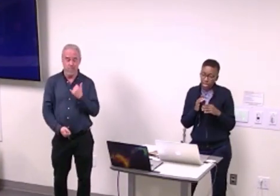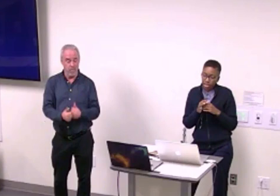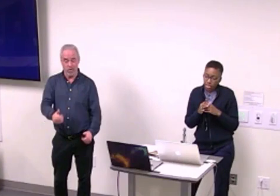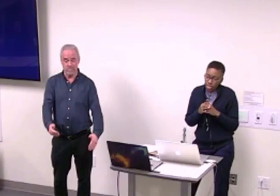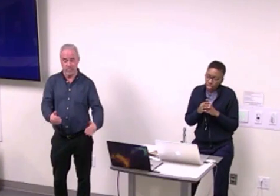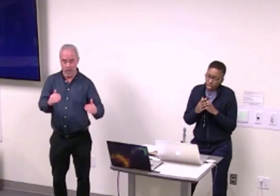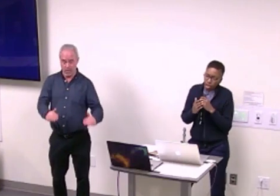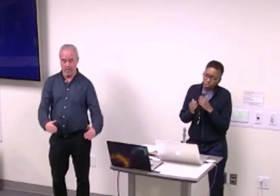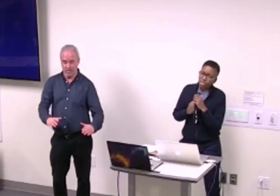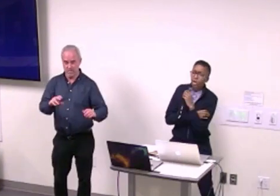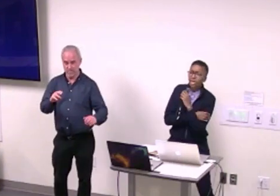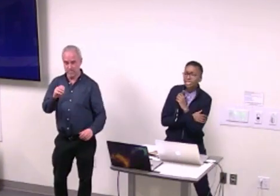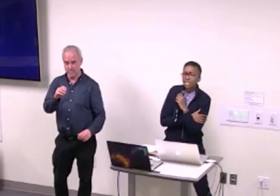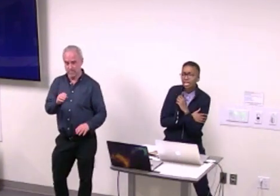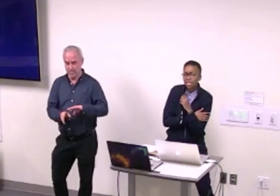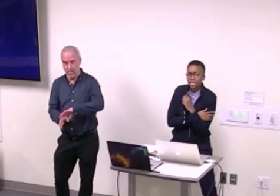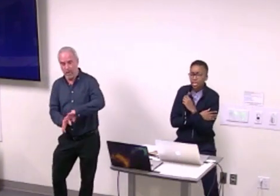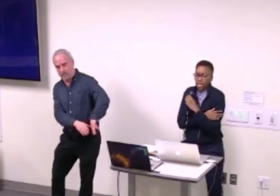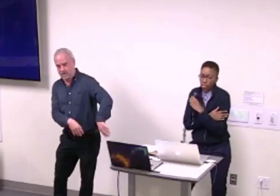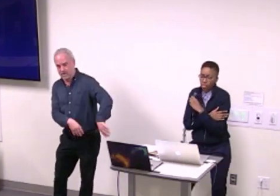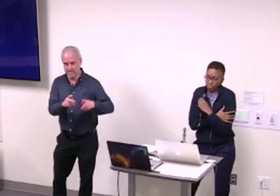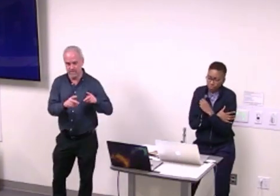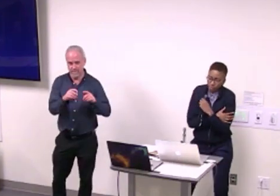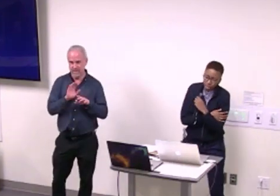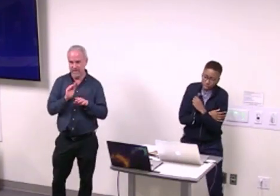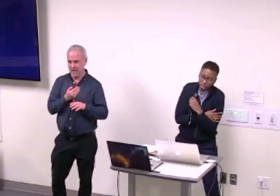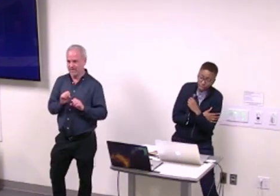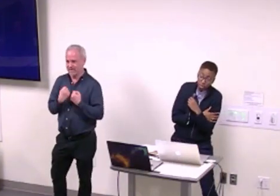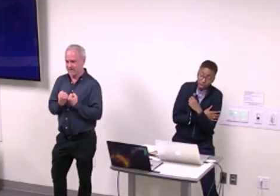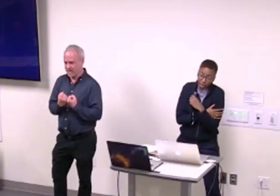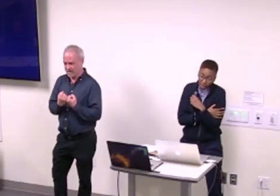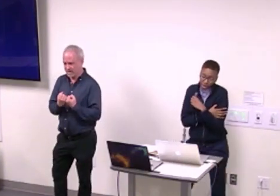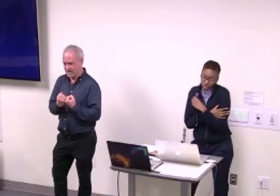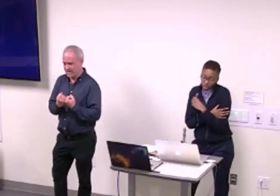It's quite telling about how we're capitalizing.